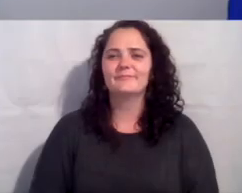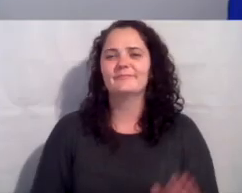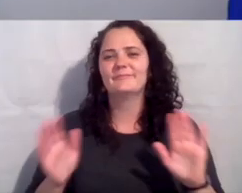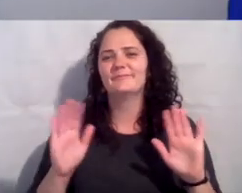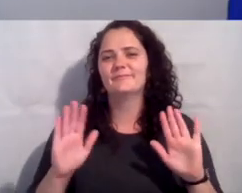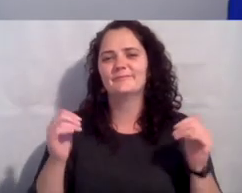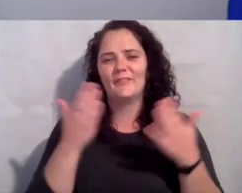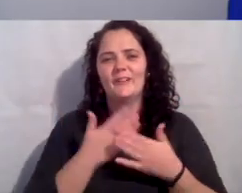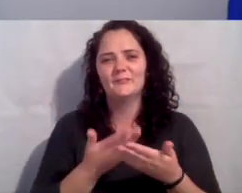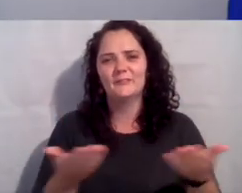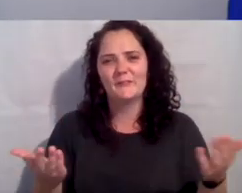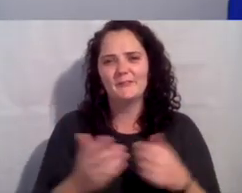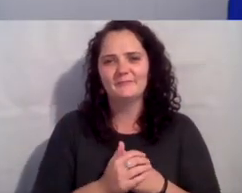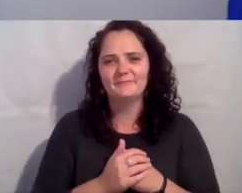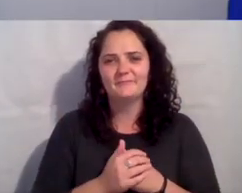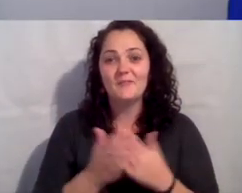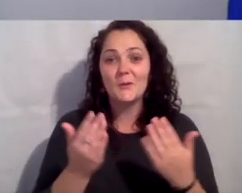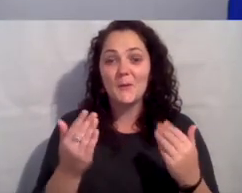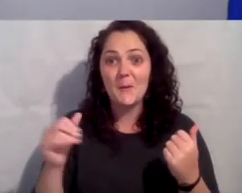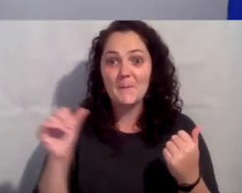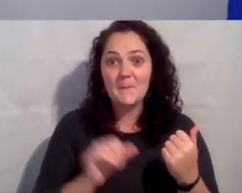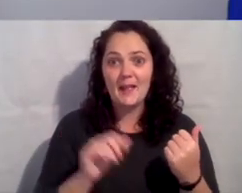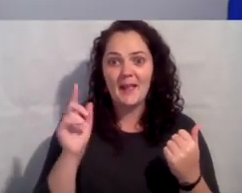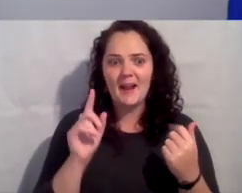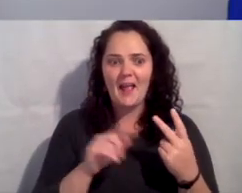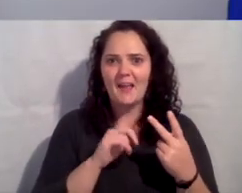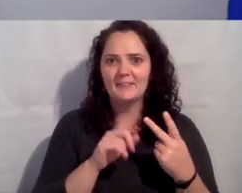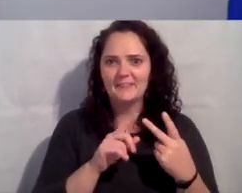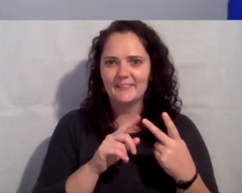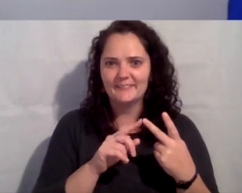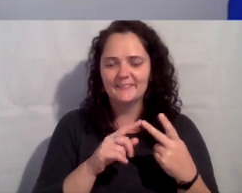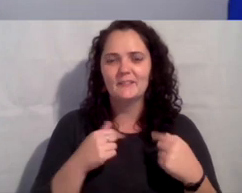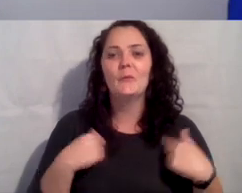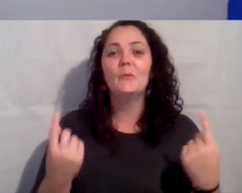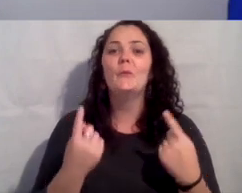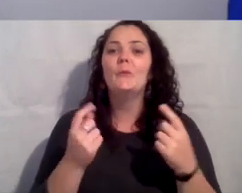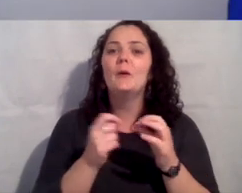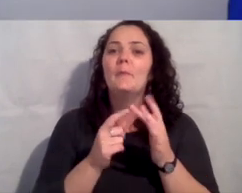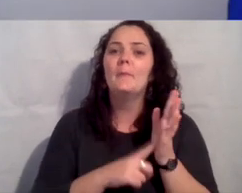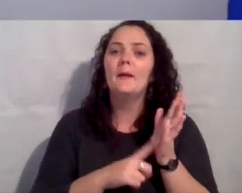Alright well good evening everyone and welcome back to my studio. My name is Bill Platz and